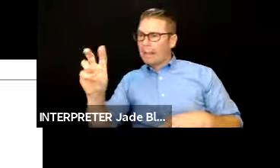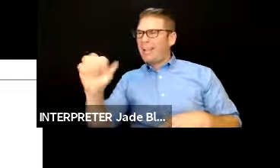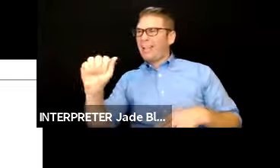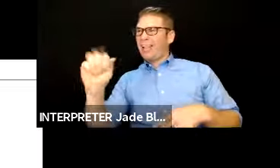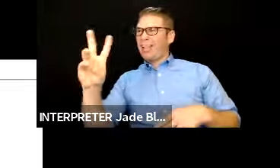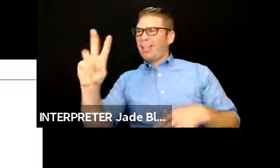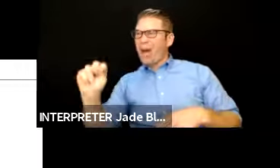Sorry Irish English spelling it is pronounced kay LAN.